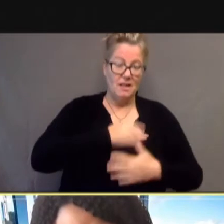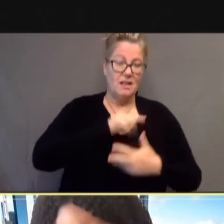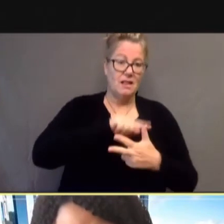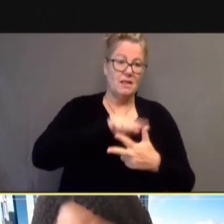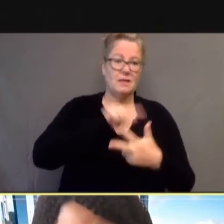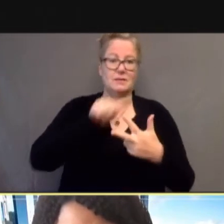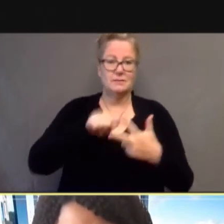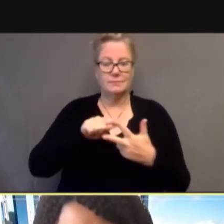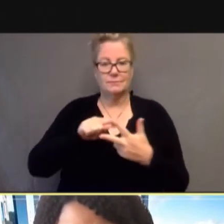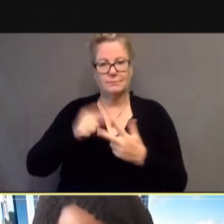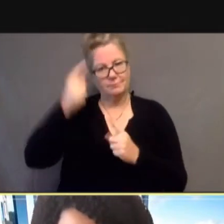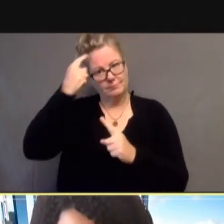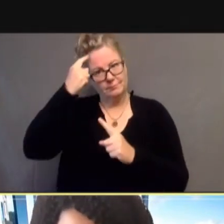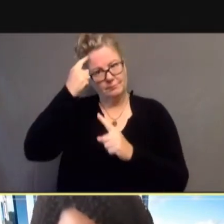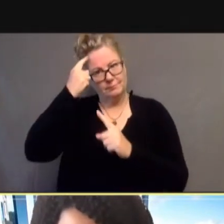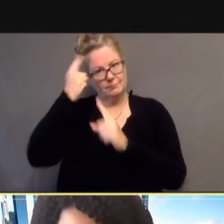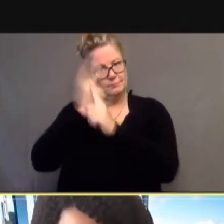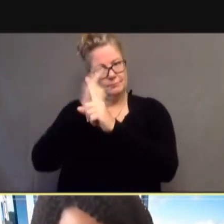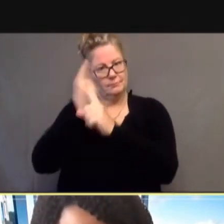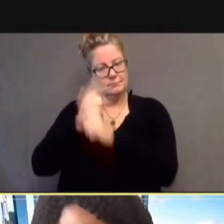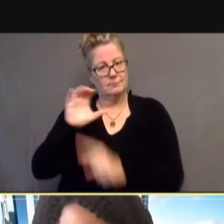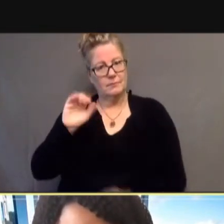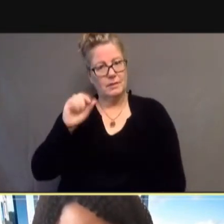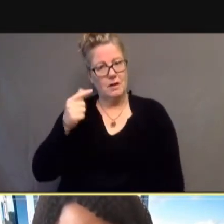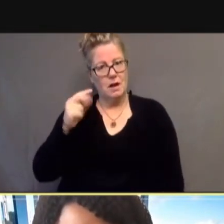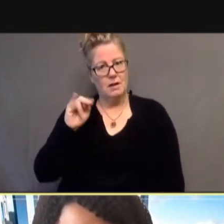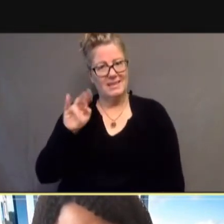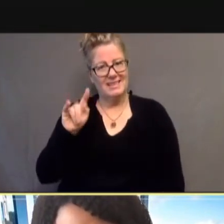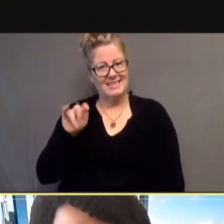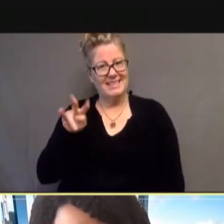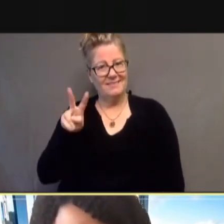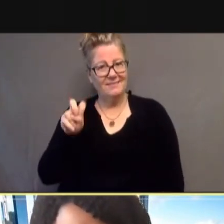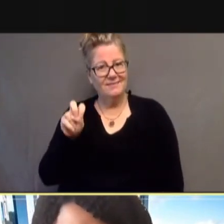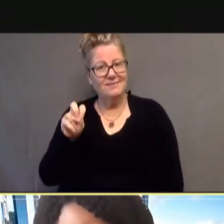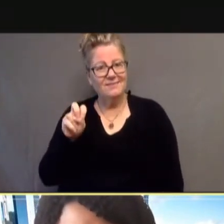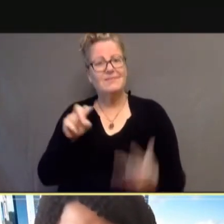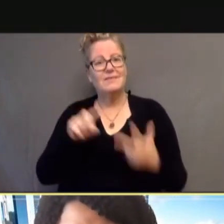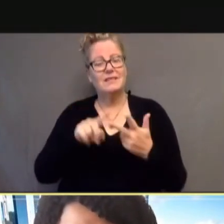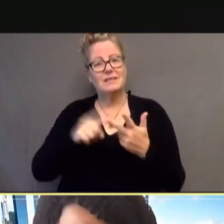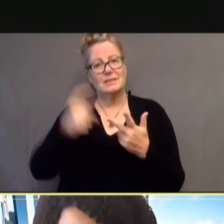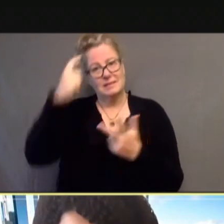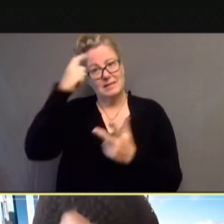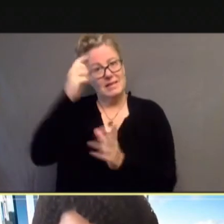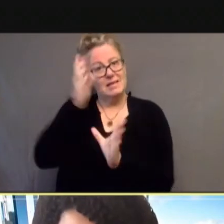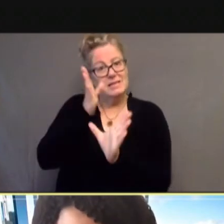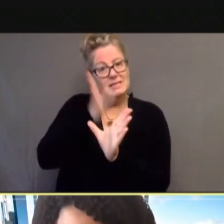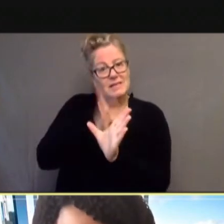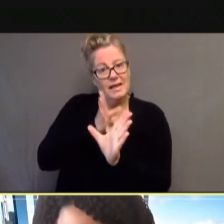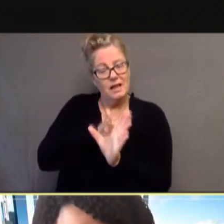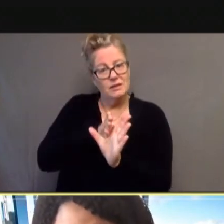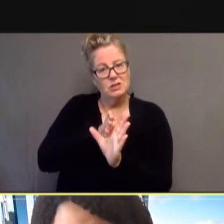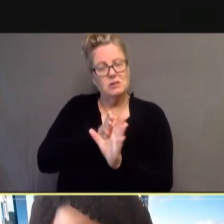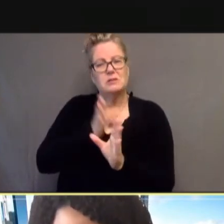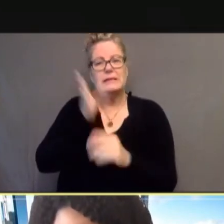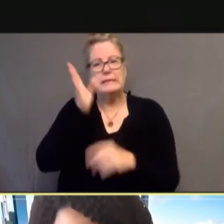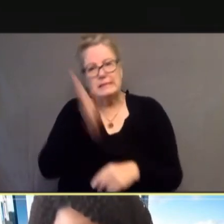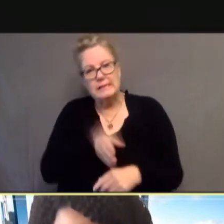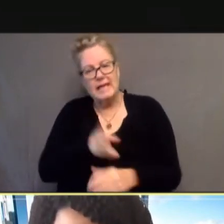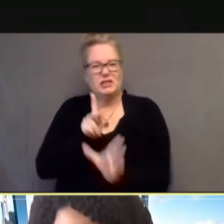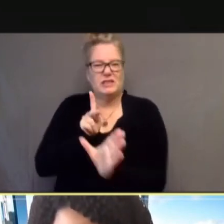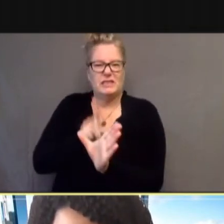Cognitive is another of the categories and psychological/psychiatric is a third category.